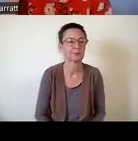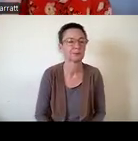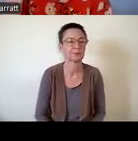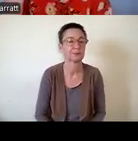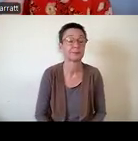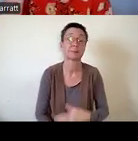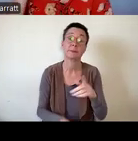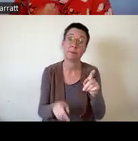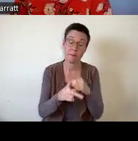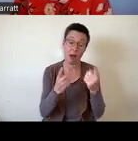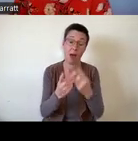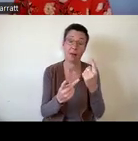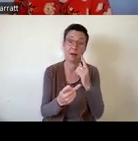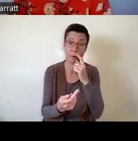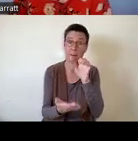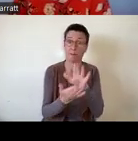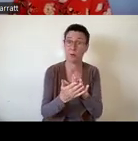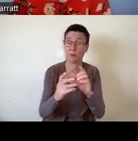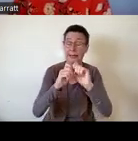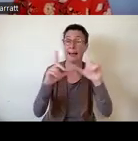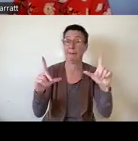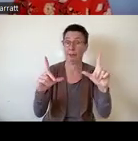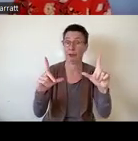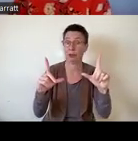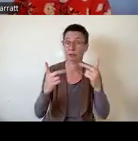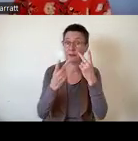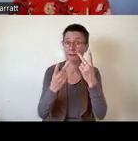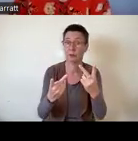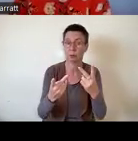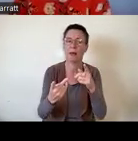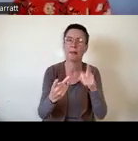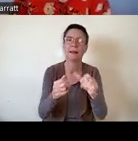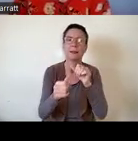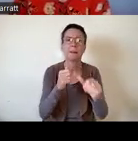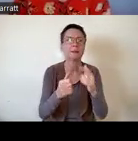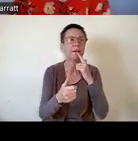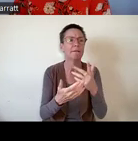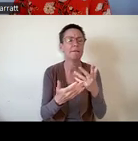Then we have image posts. These are more useful for attracting reach and engagement.